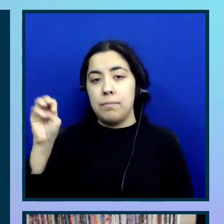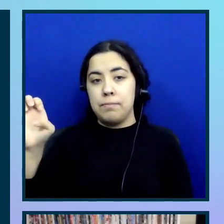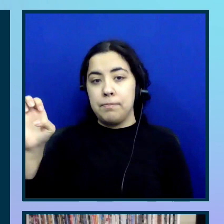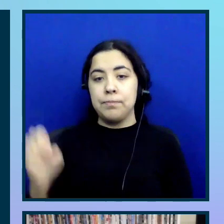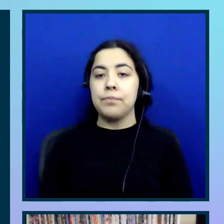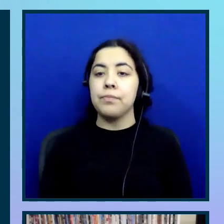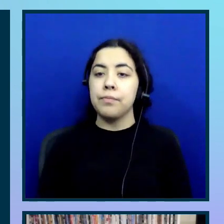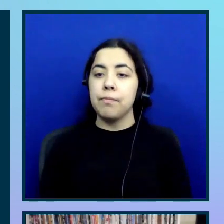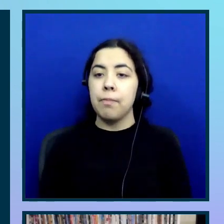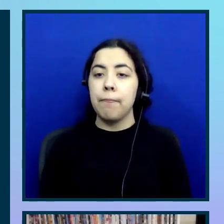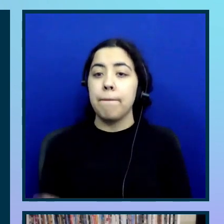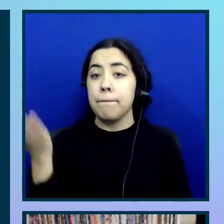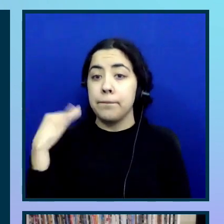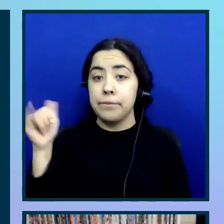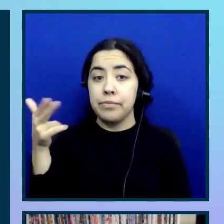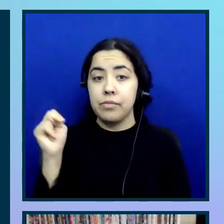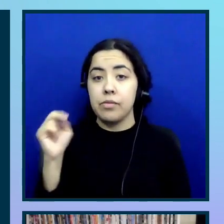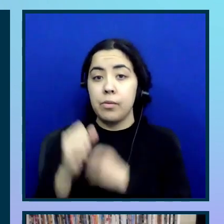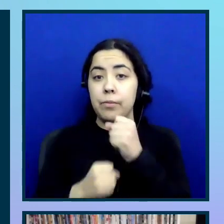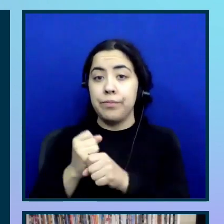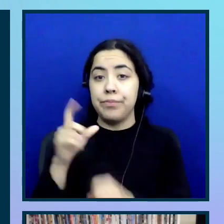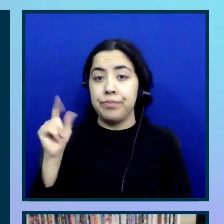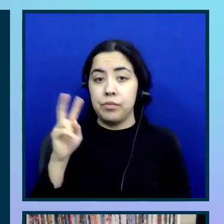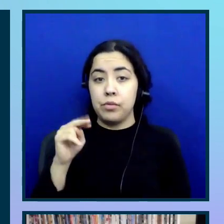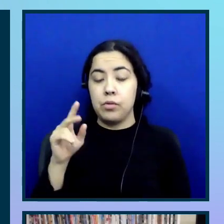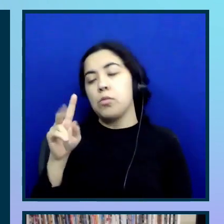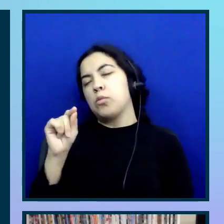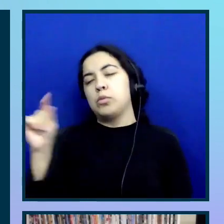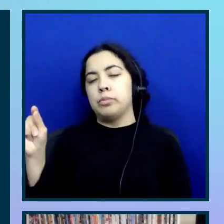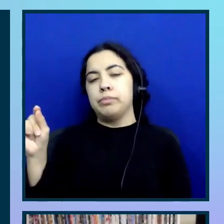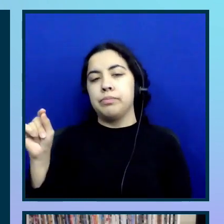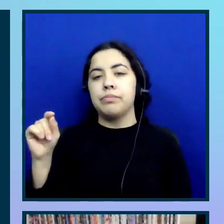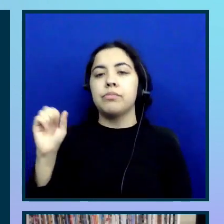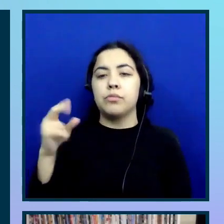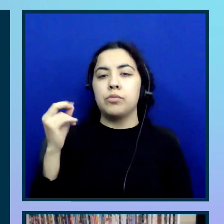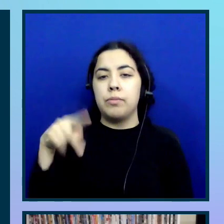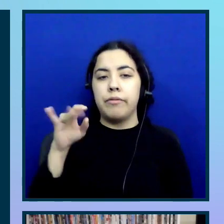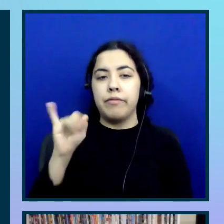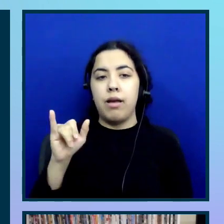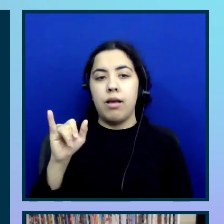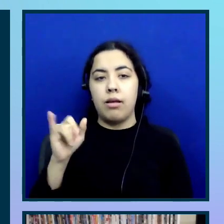So back in January of 2020, Shopify publicly announced our adoption of React Native.